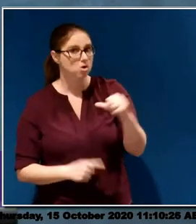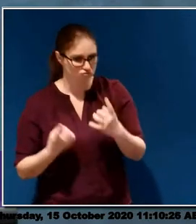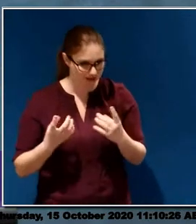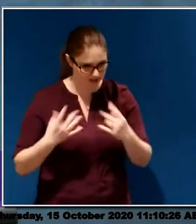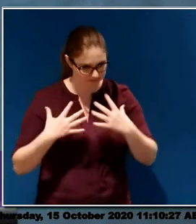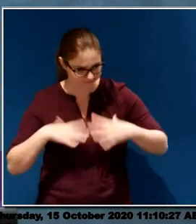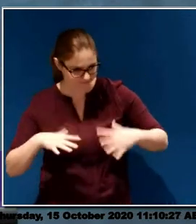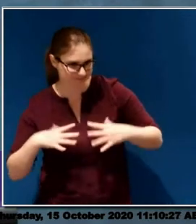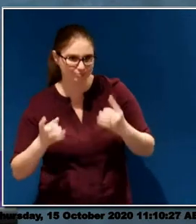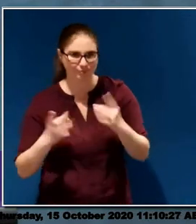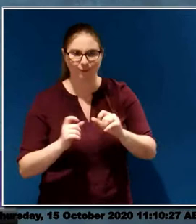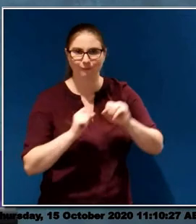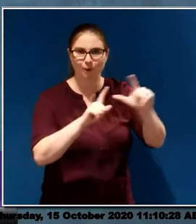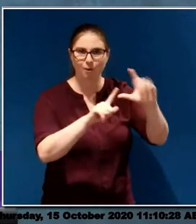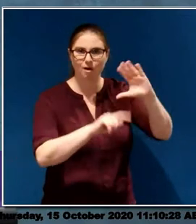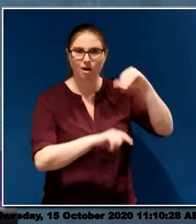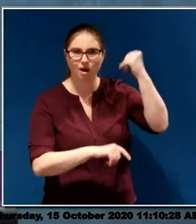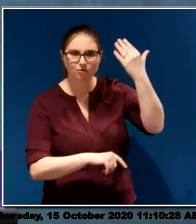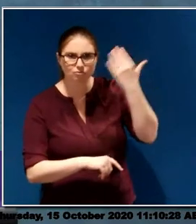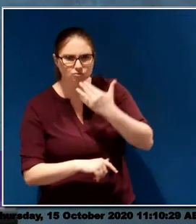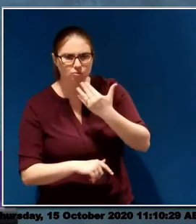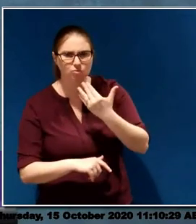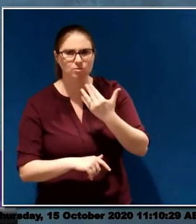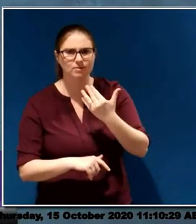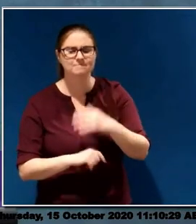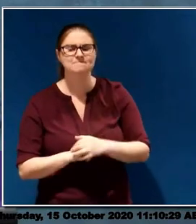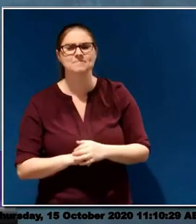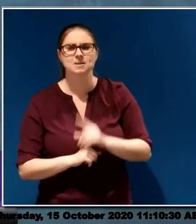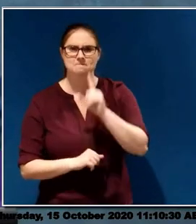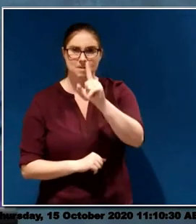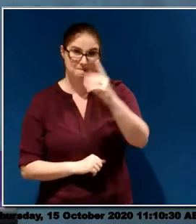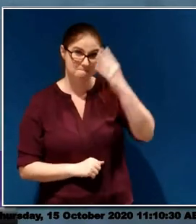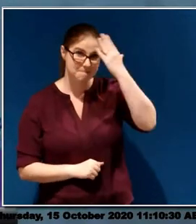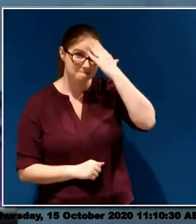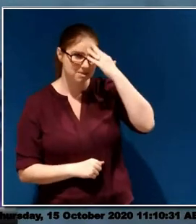Mum insisted and kept insisting. She's like, "You have to, you have to, you have to, you have to.”